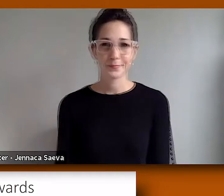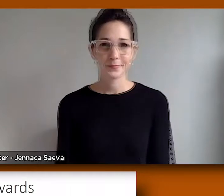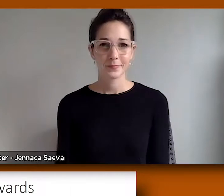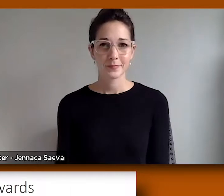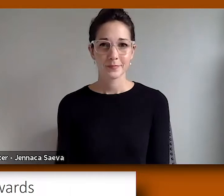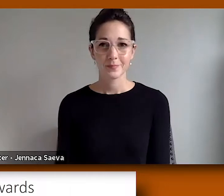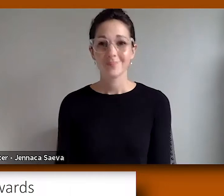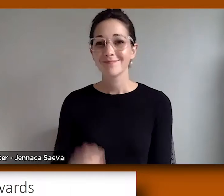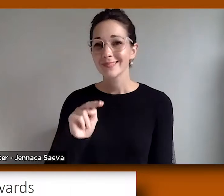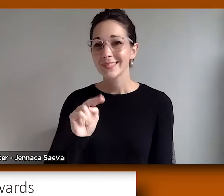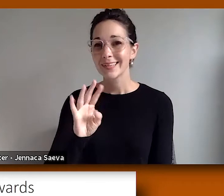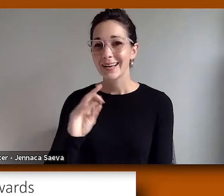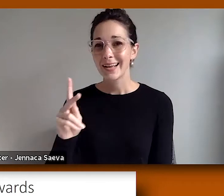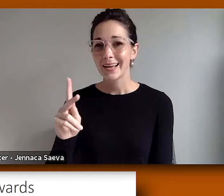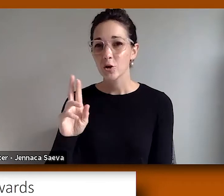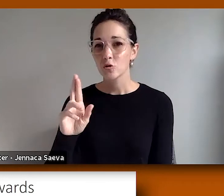which his Nick Rogers.